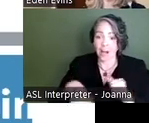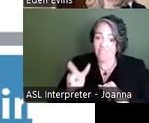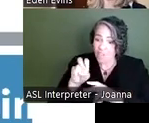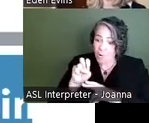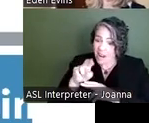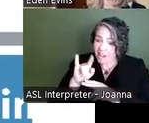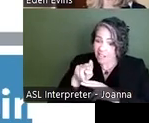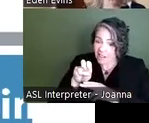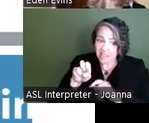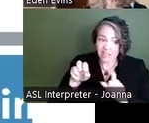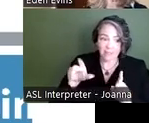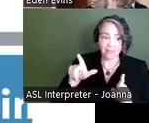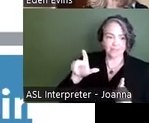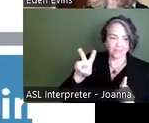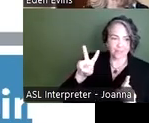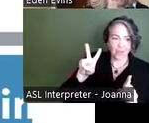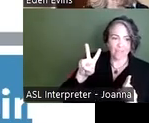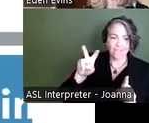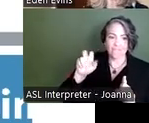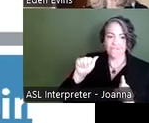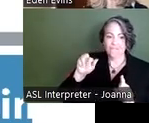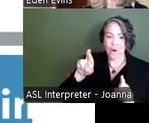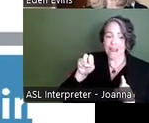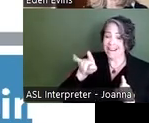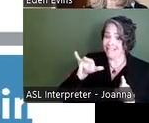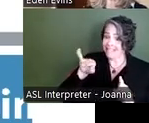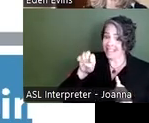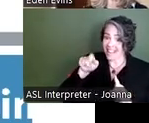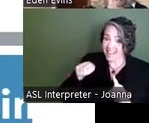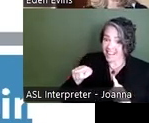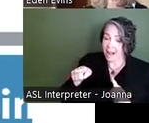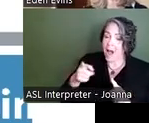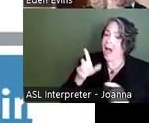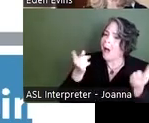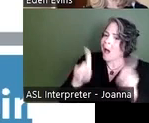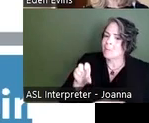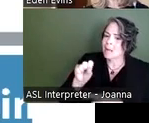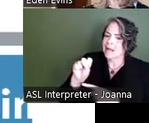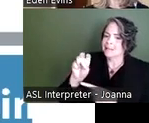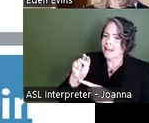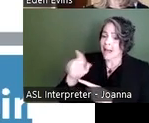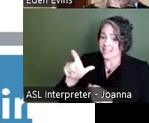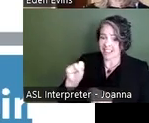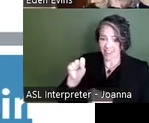it essentially makes your brain explode. Google it, it's on YouTube just “SNL Chantix.” And the